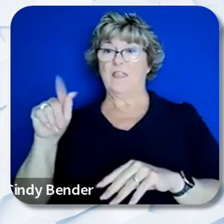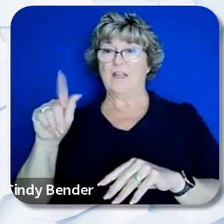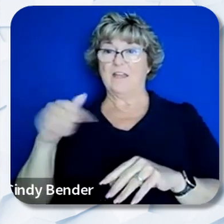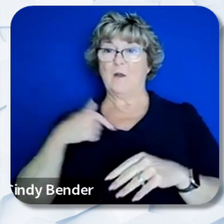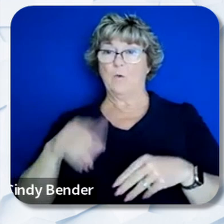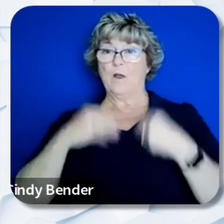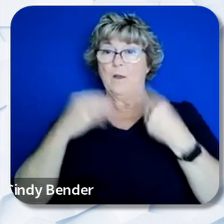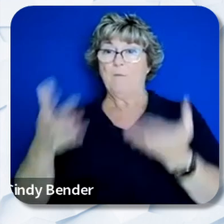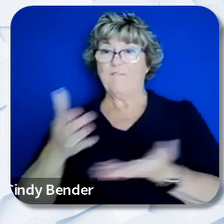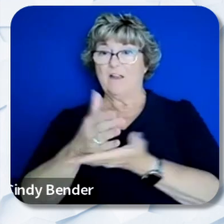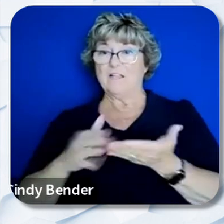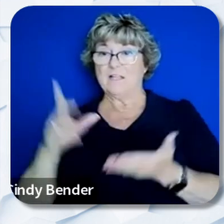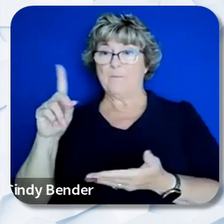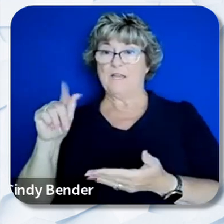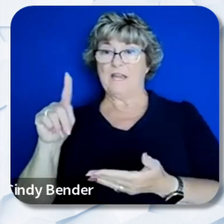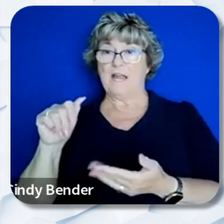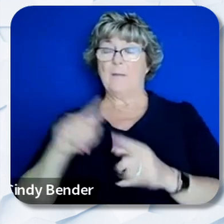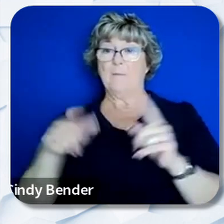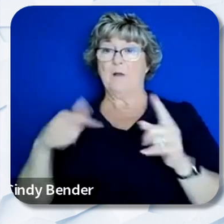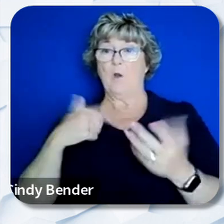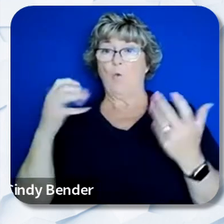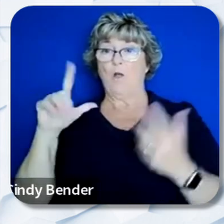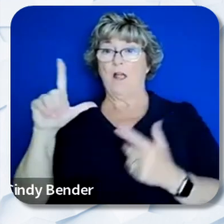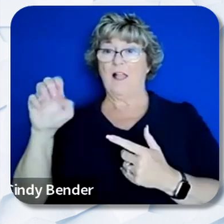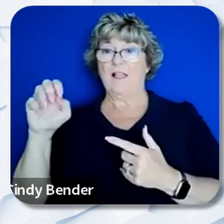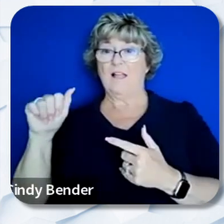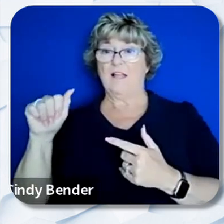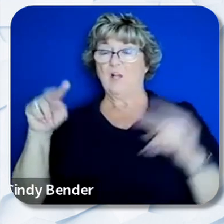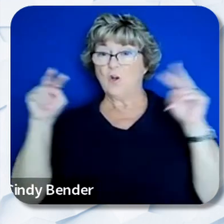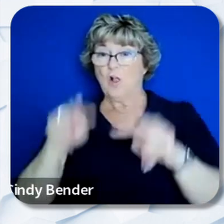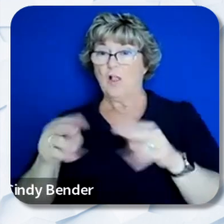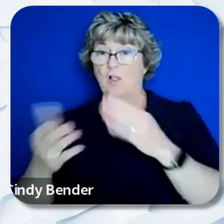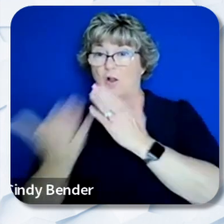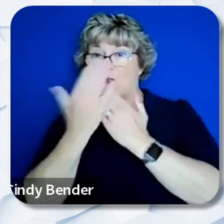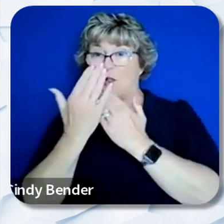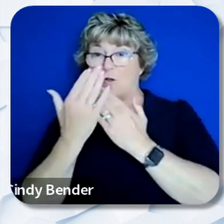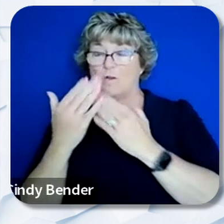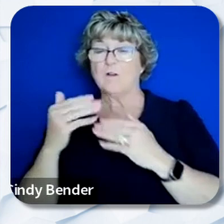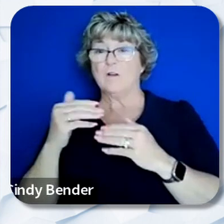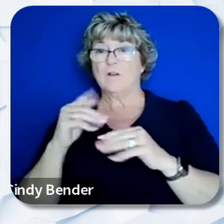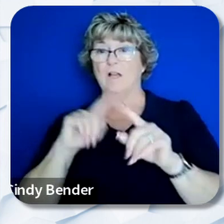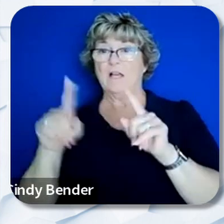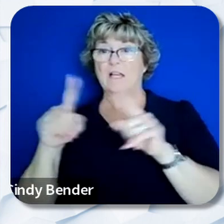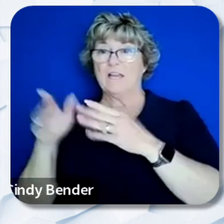you some data, but we want LEAs to look more closely at different ways at their data can